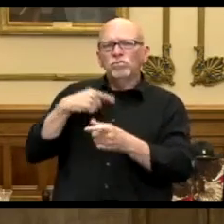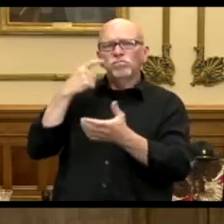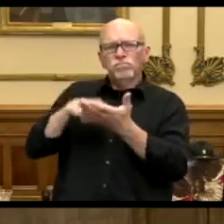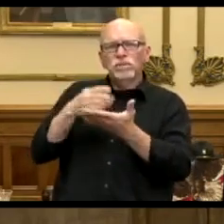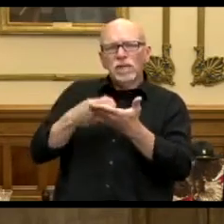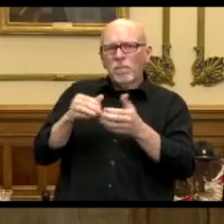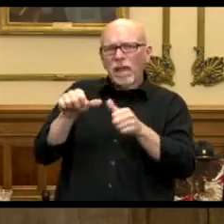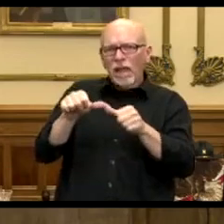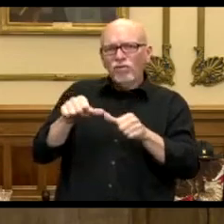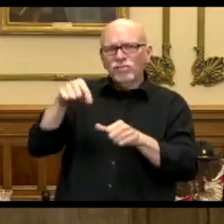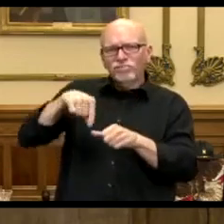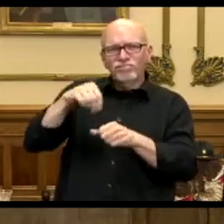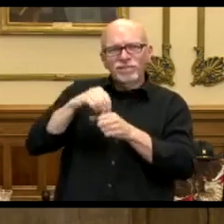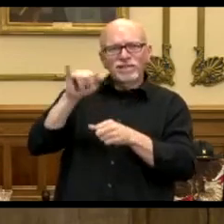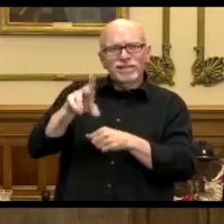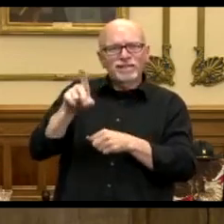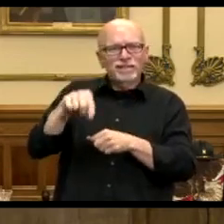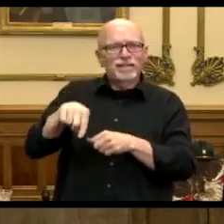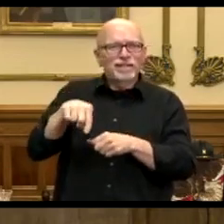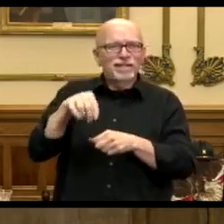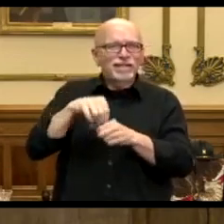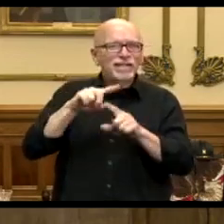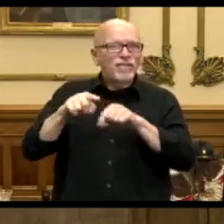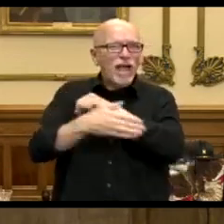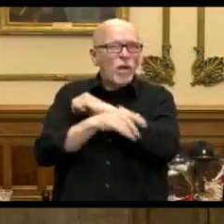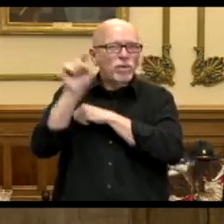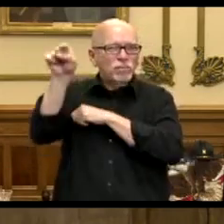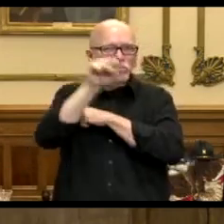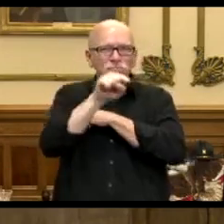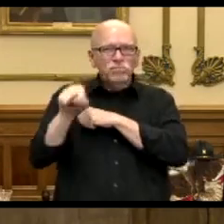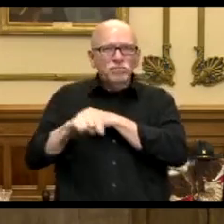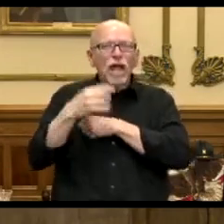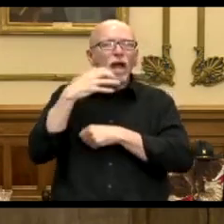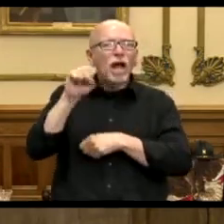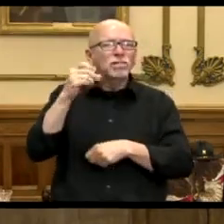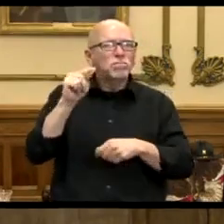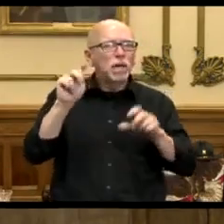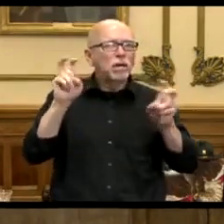hot spots in a handful of Indiana counties. We anticipated this, which is